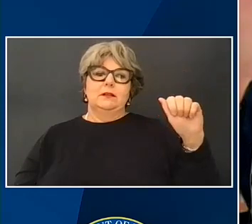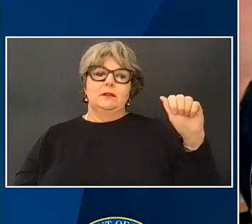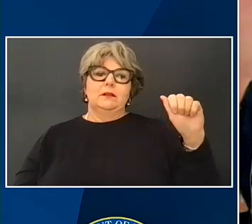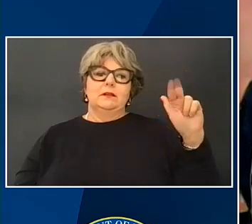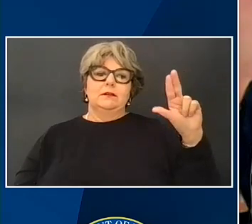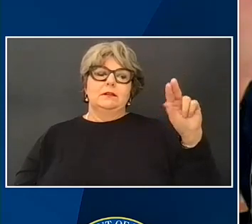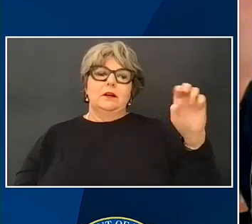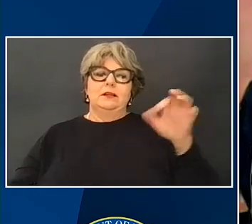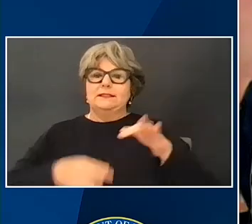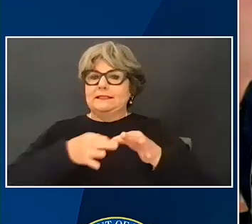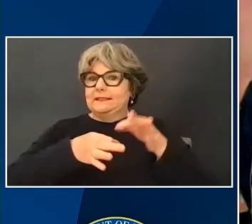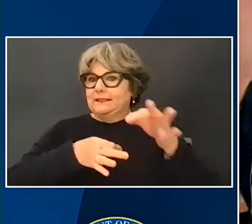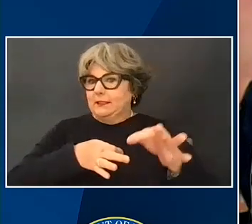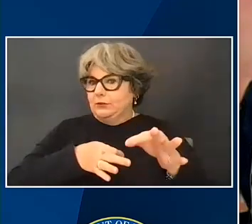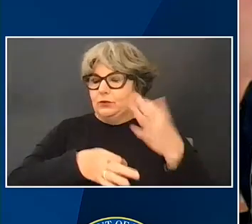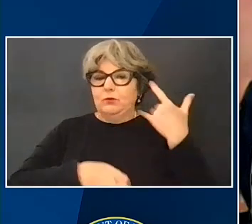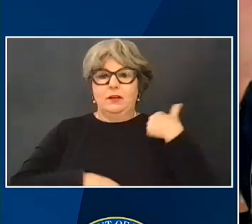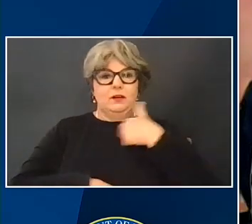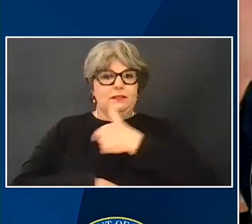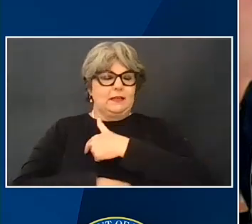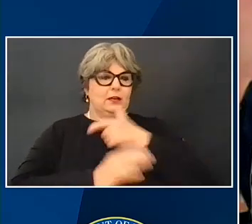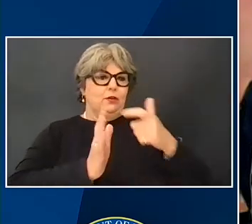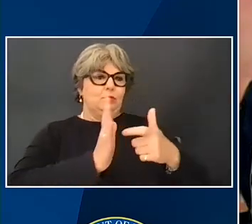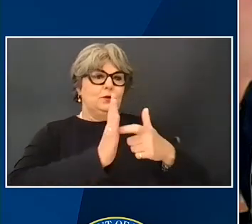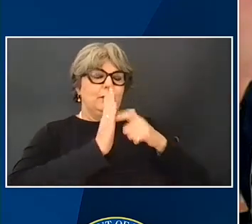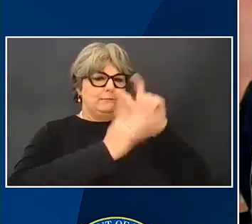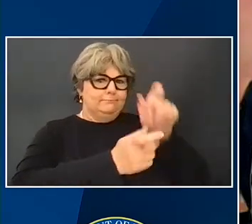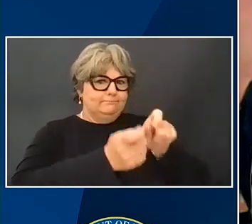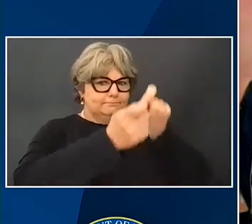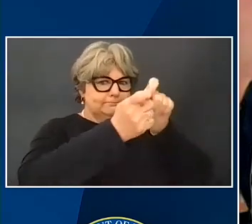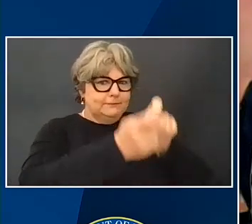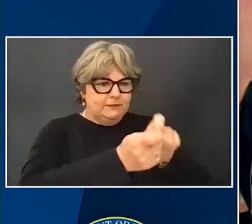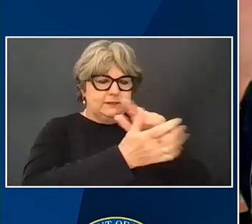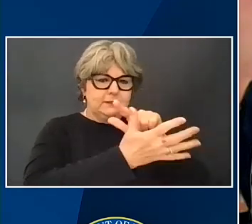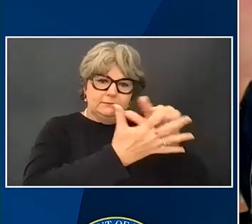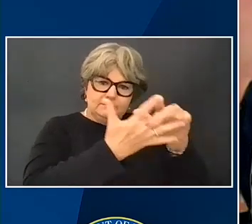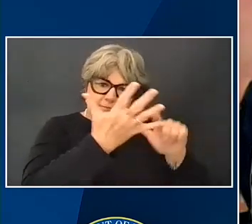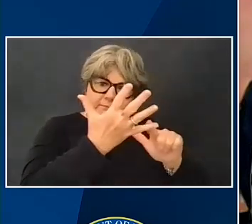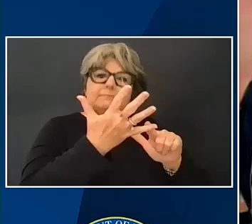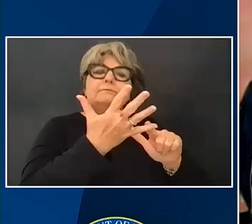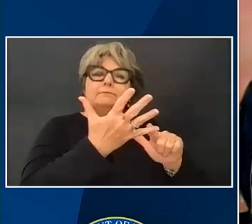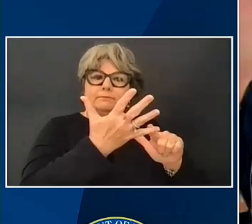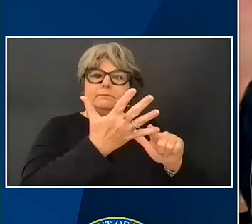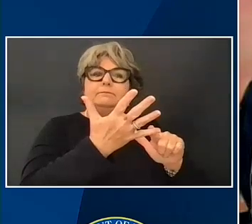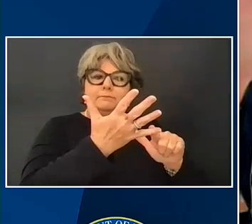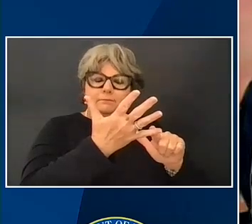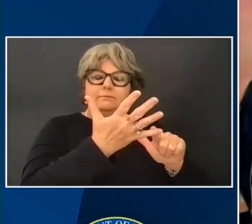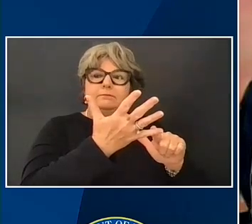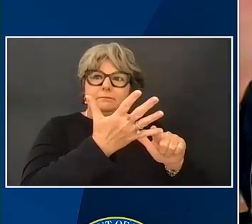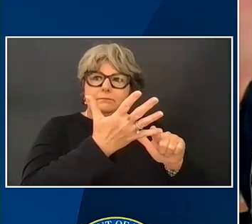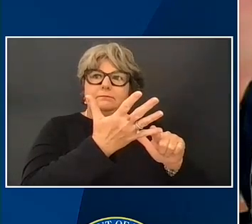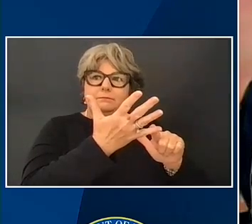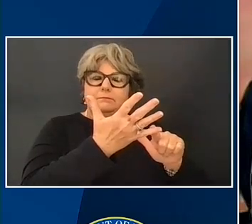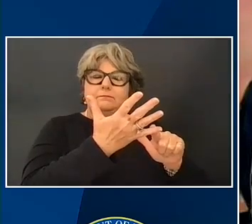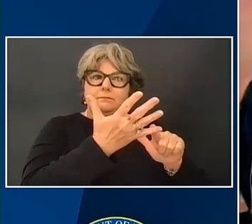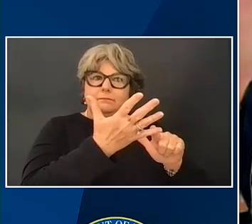require a very specific finding about the